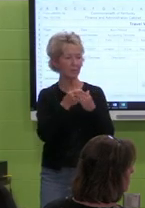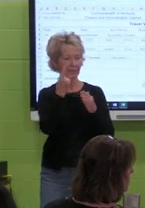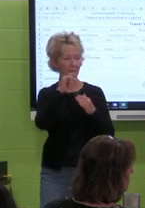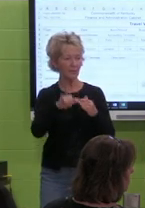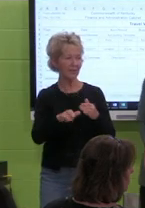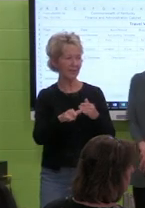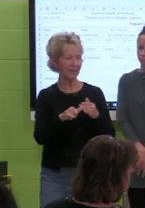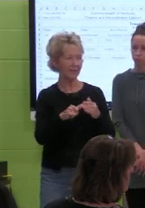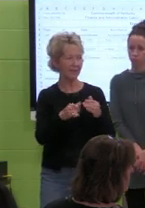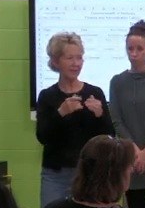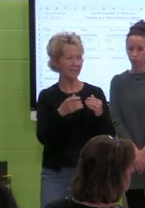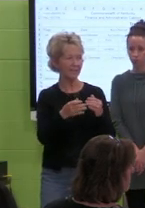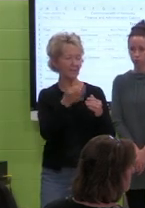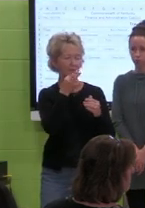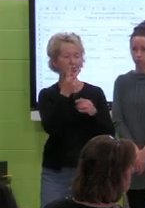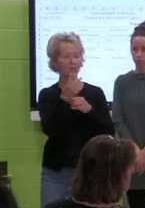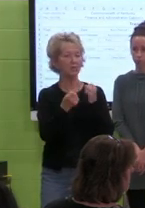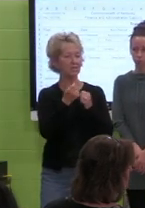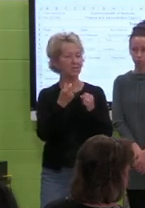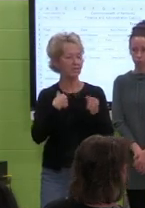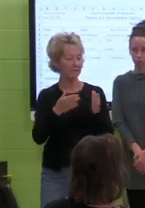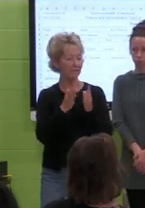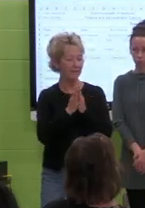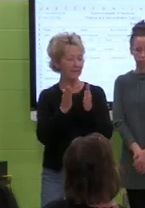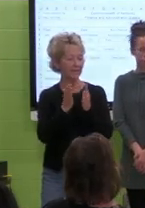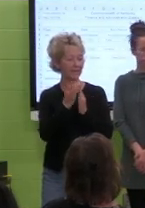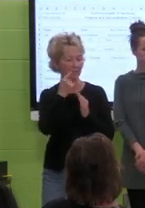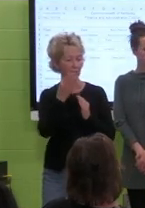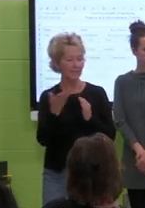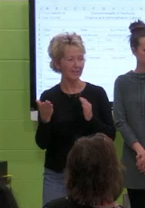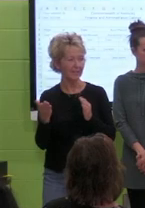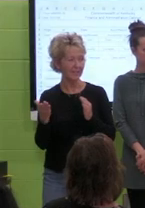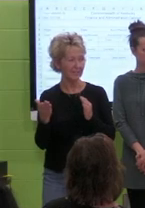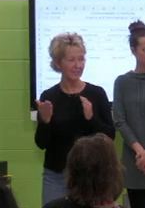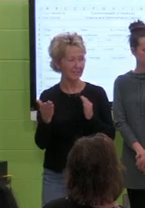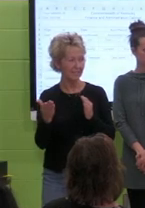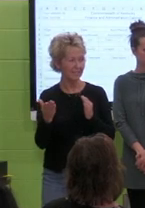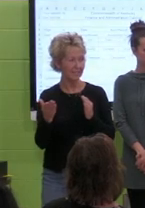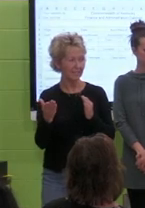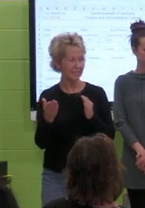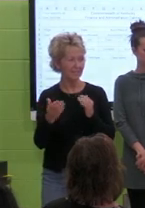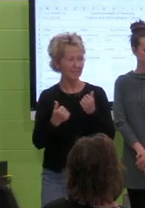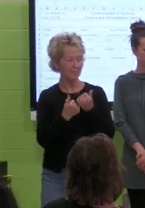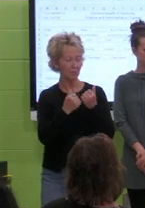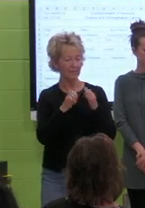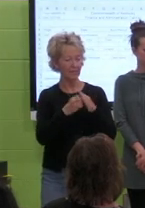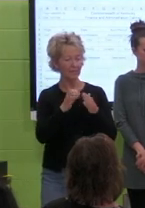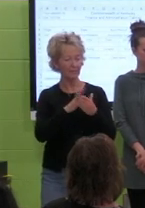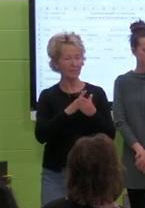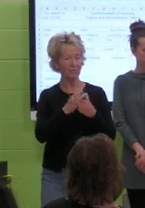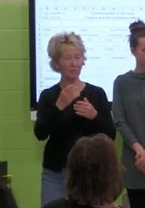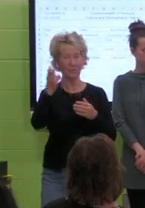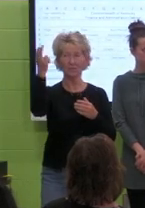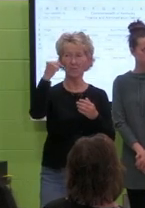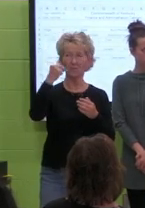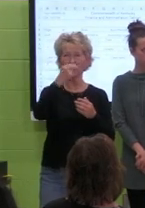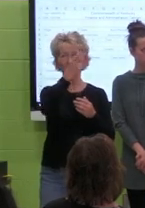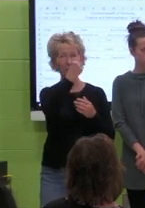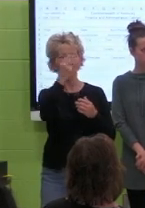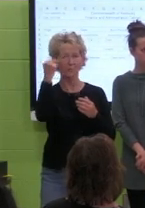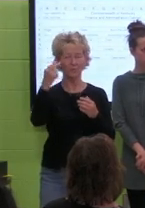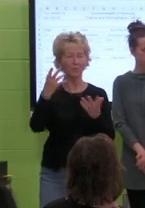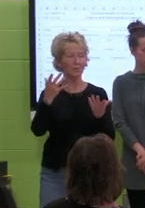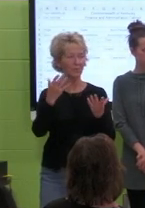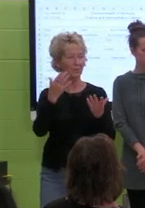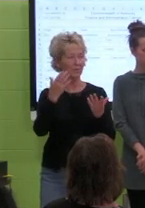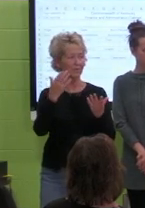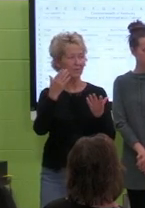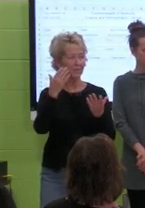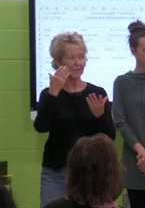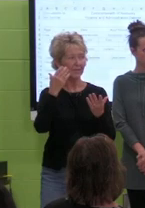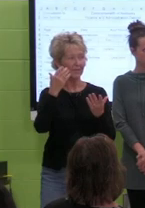two years now of asking for things that would support yeah here at element yeah and I know